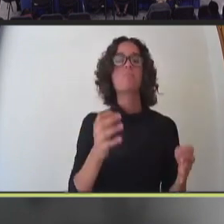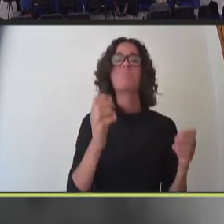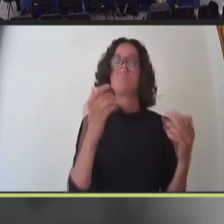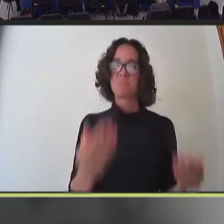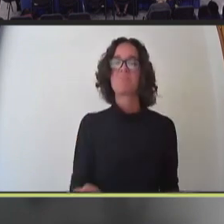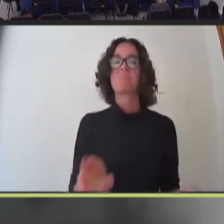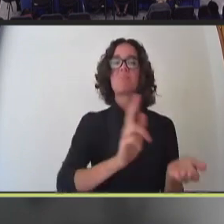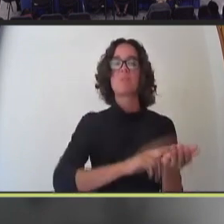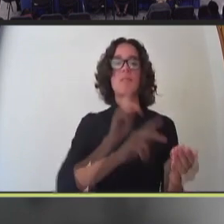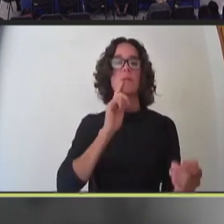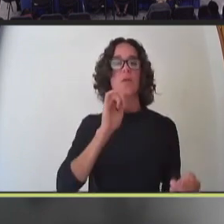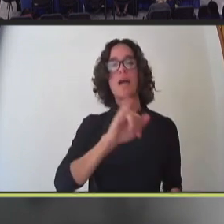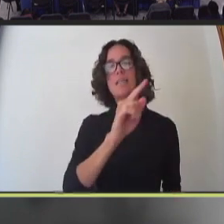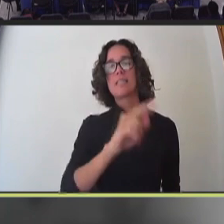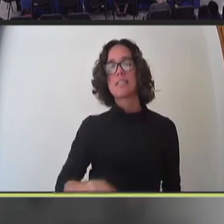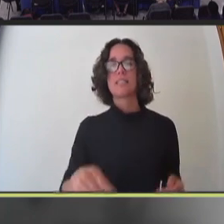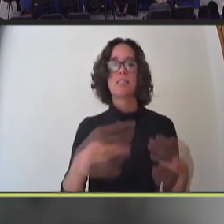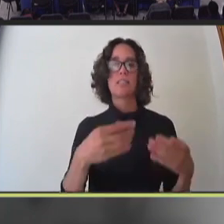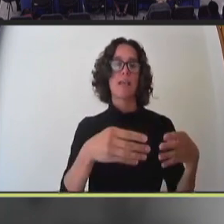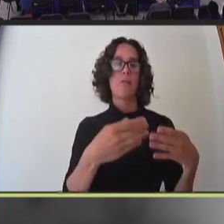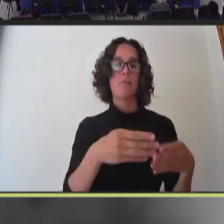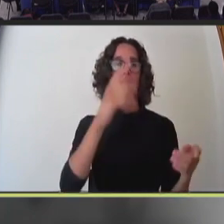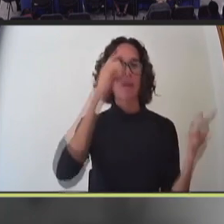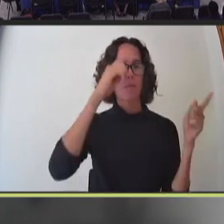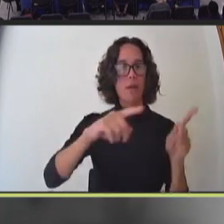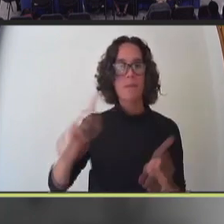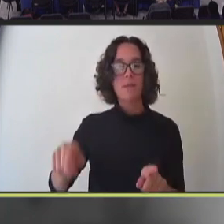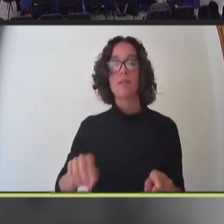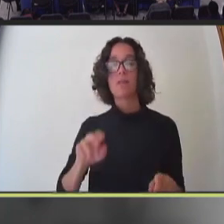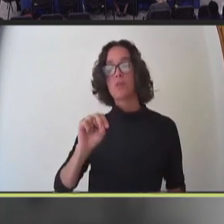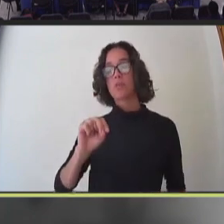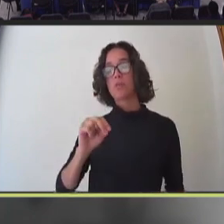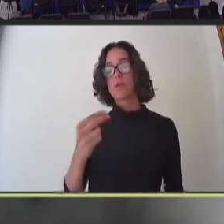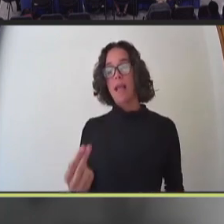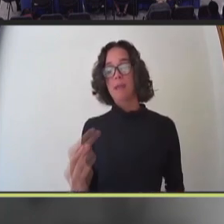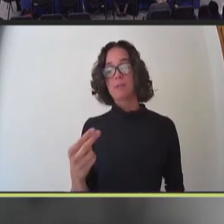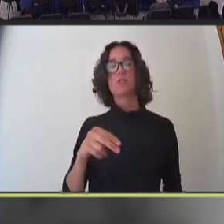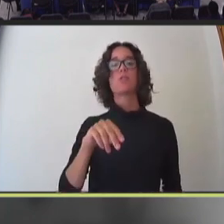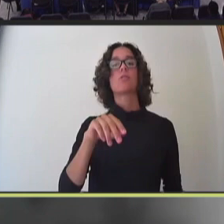New Hampshire and South Carolina have told us that they have state laws that prevent them